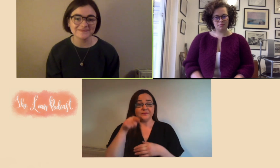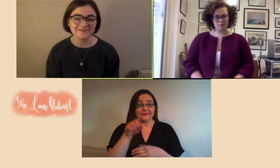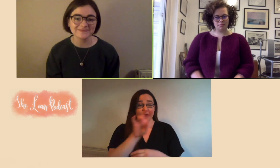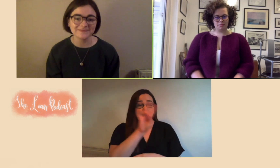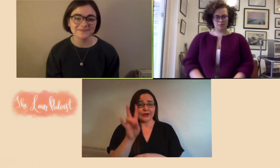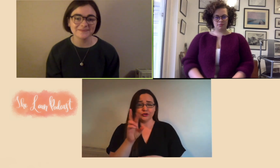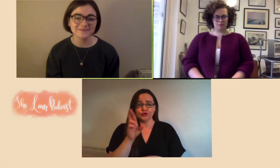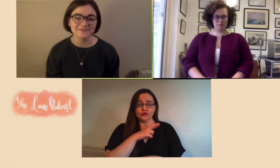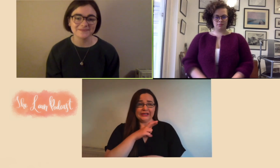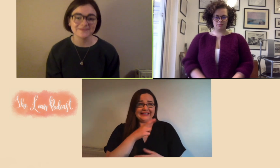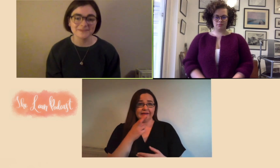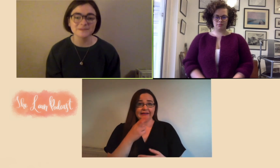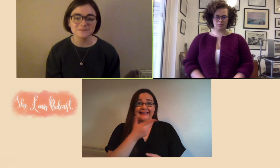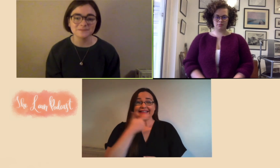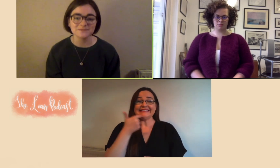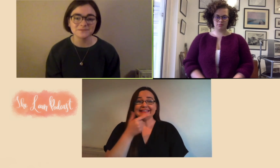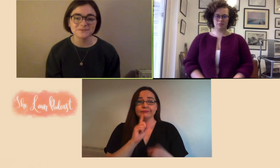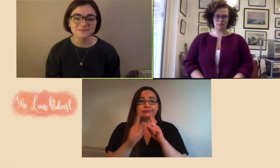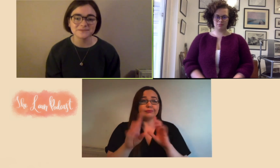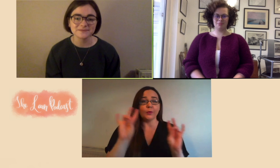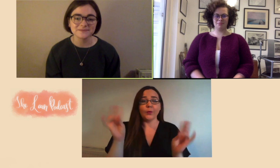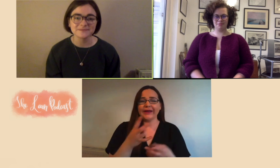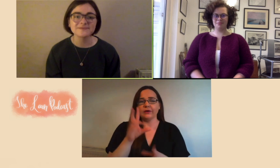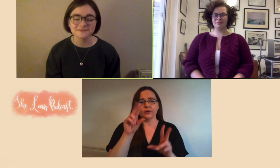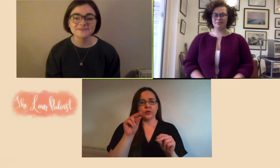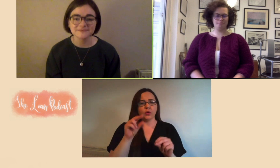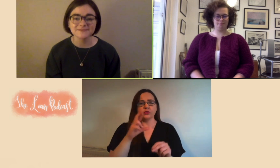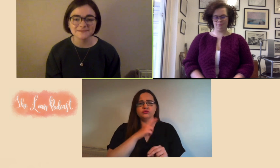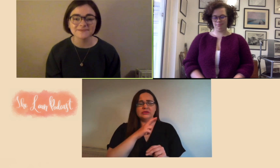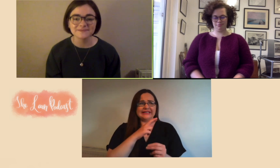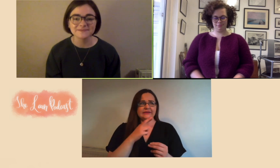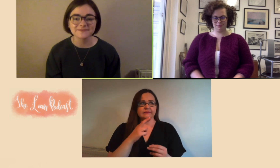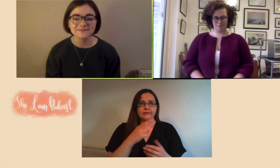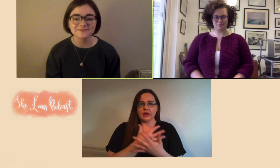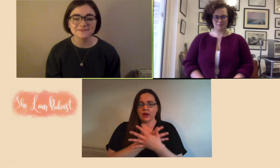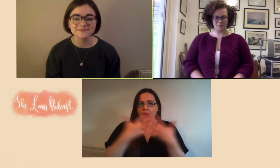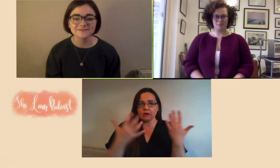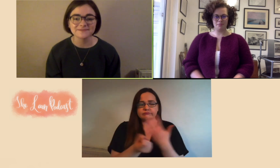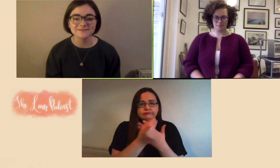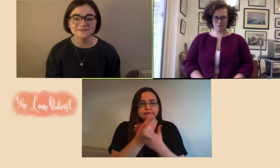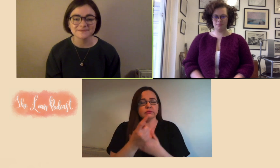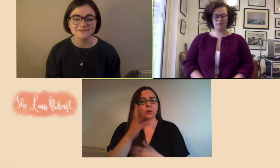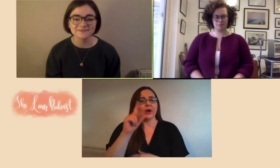Well, really that question I suppose there's no quick and easy answer. It's so complex.